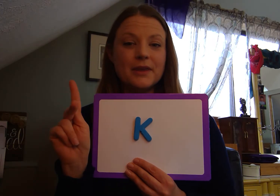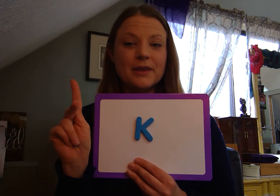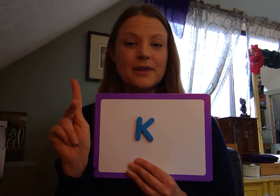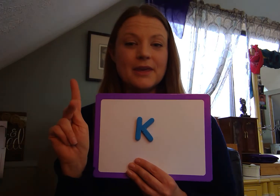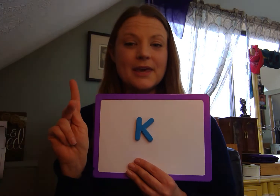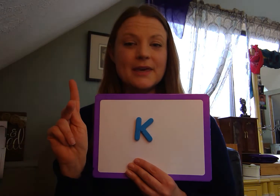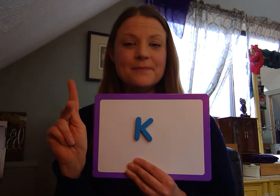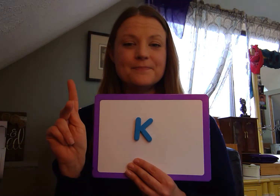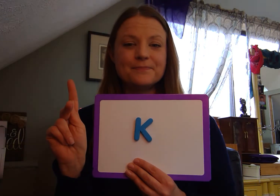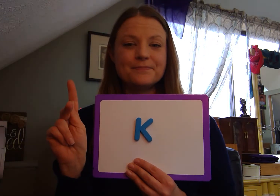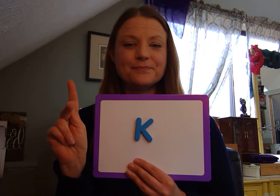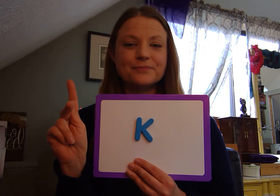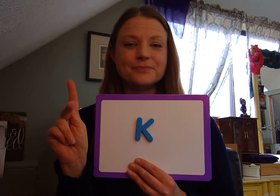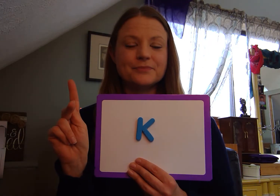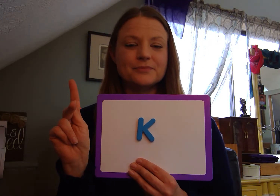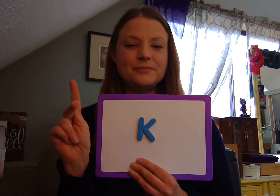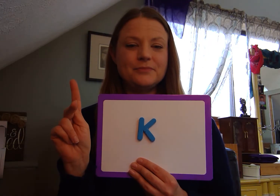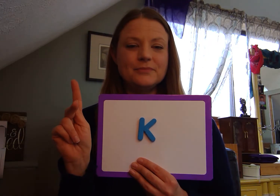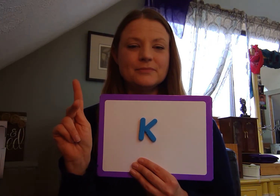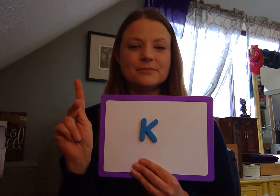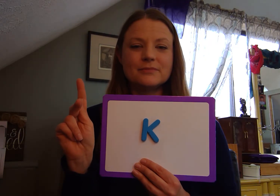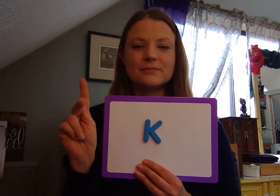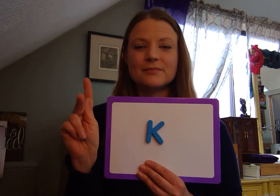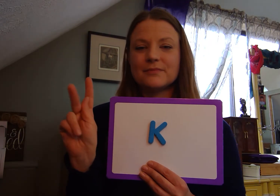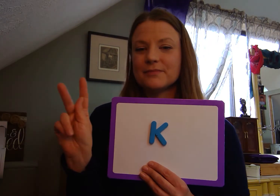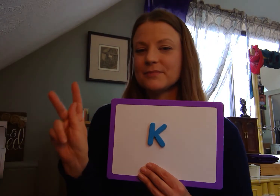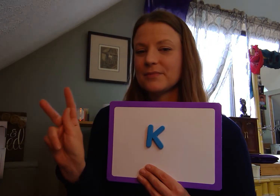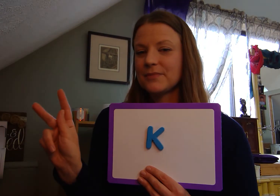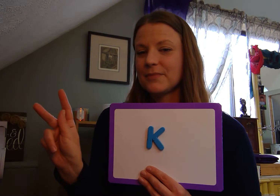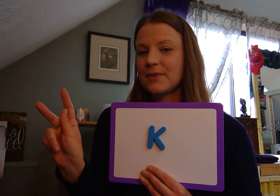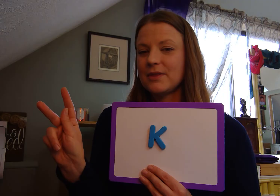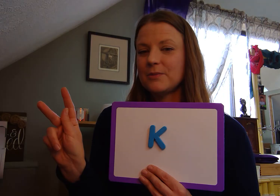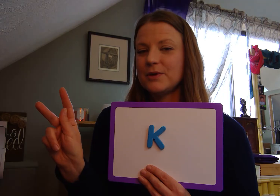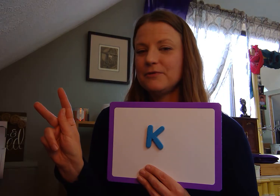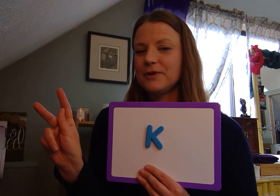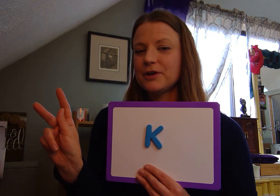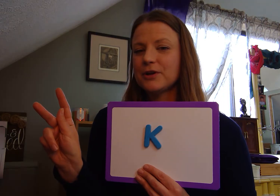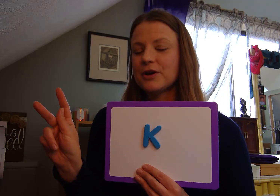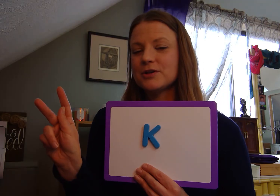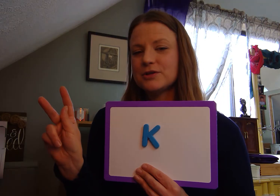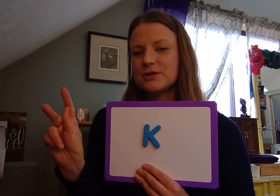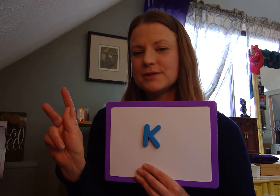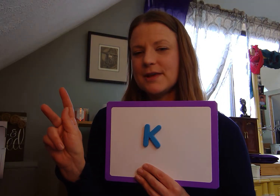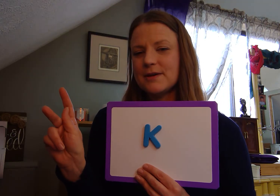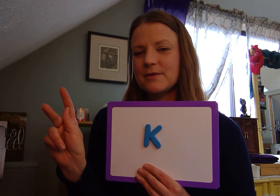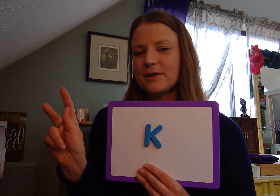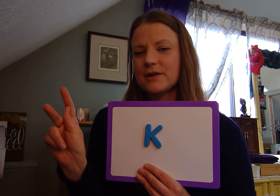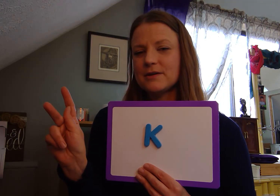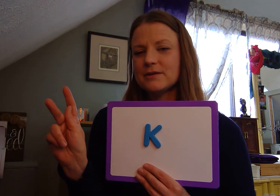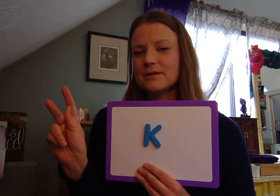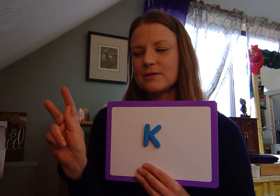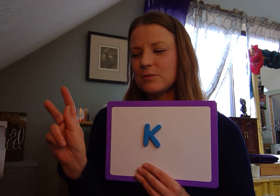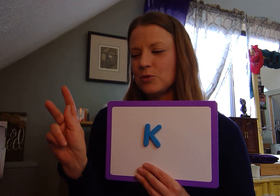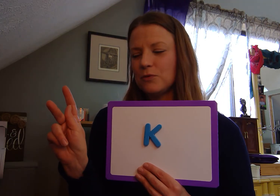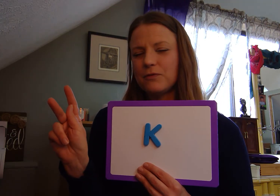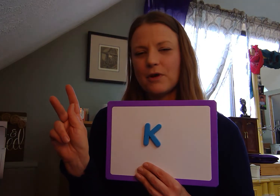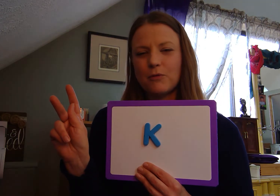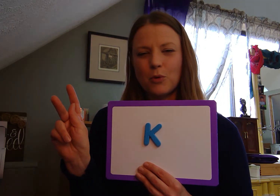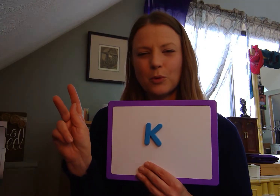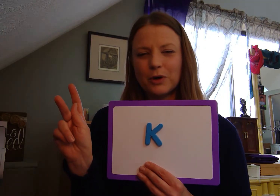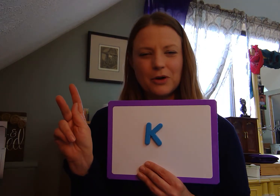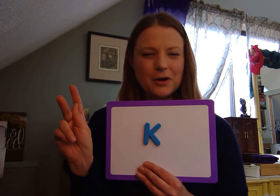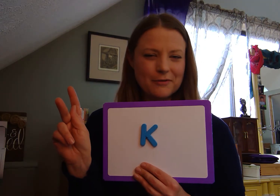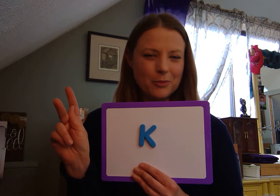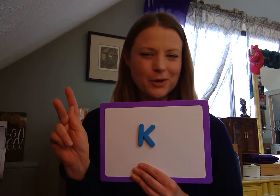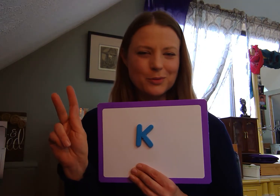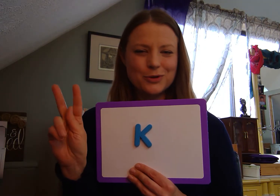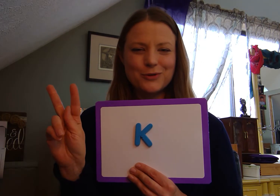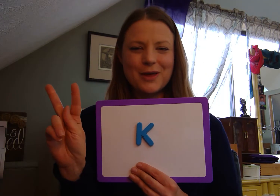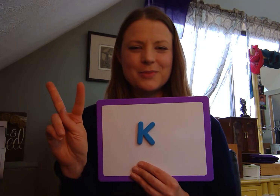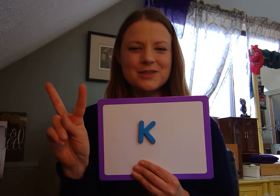"K" middle finger should slightly move forward not everybody will do that but